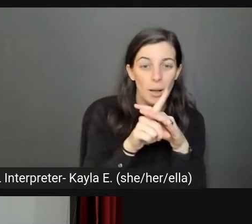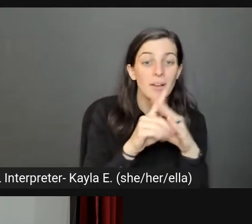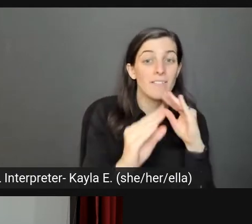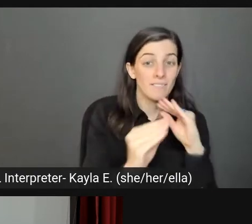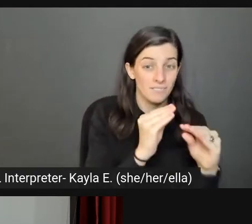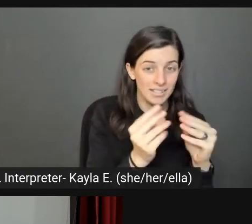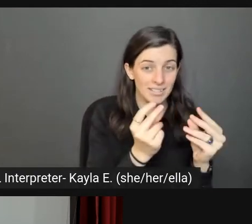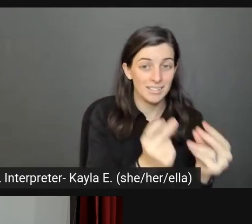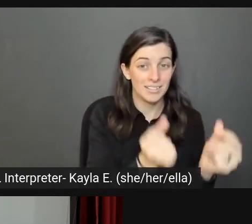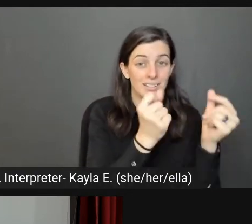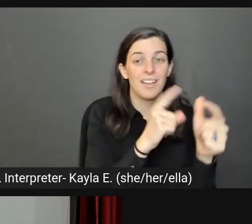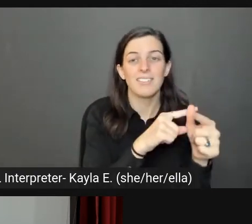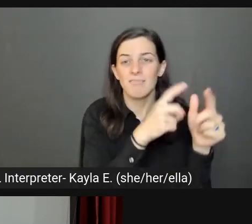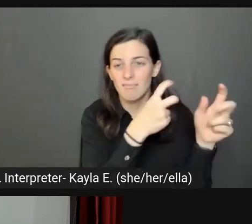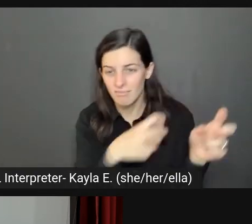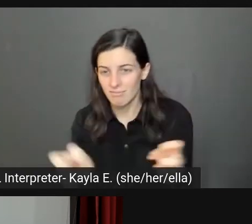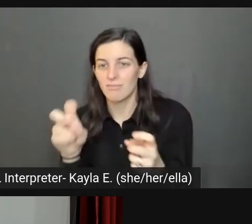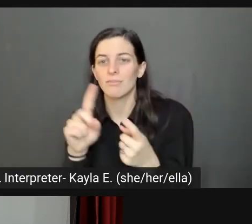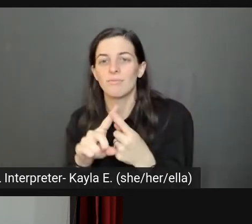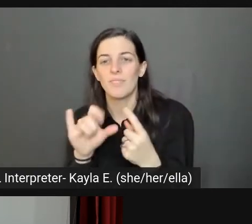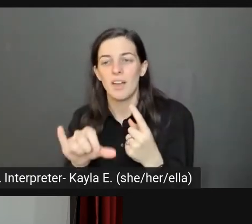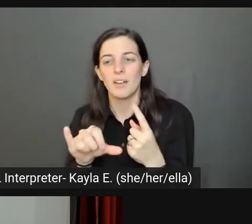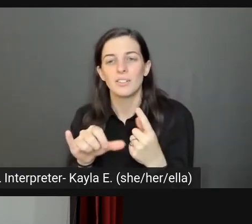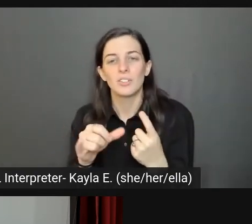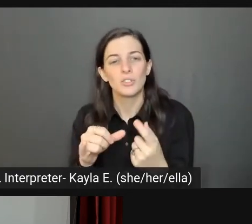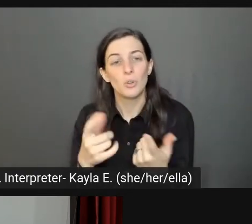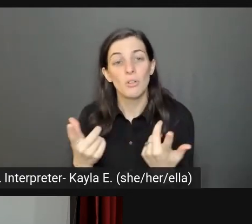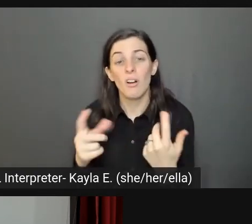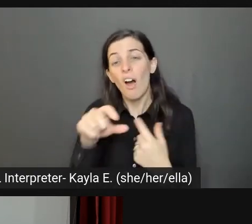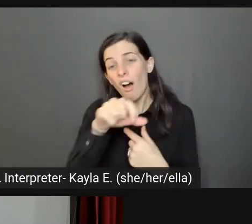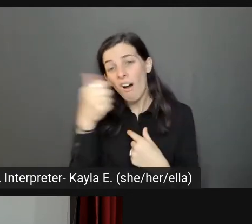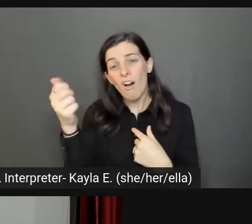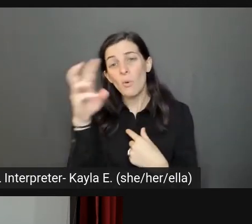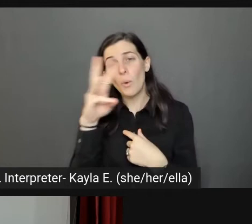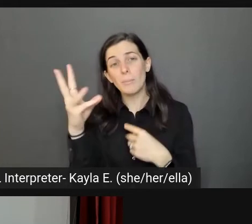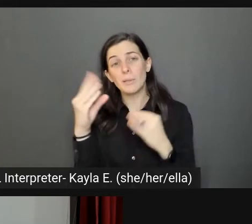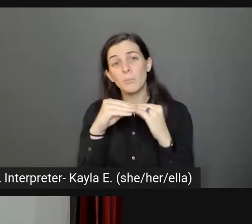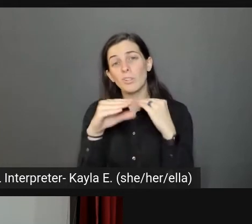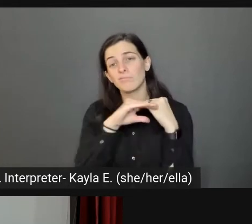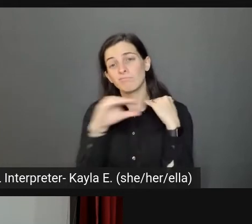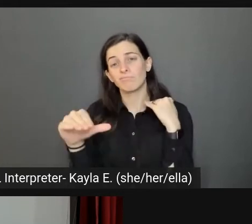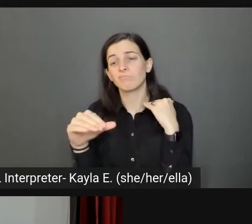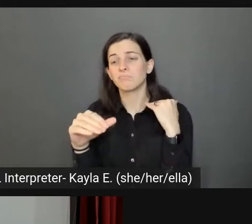In terms of websites that are more static, I don't think that it needs to be run as much.